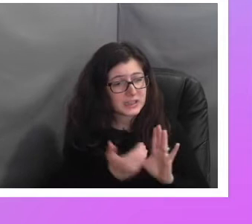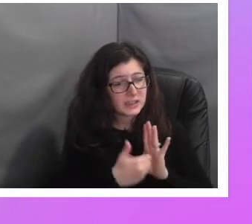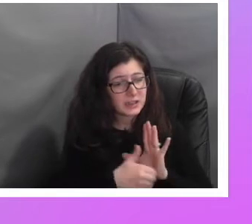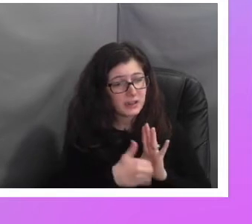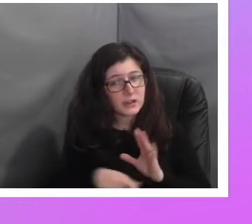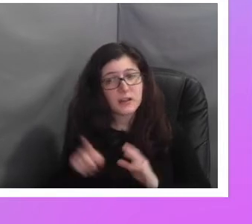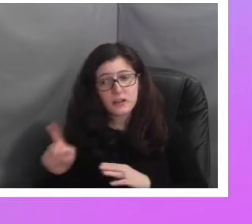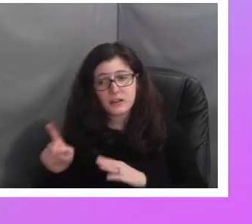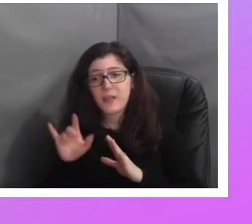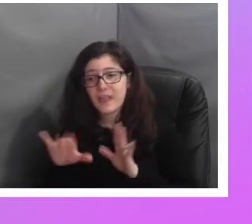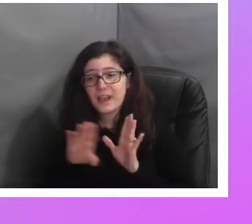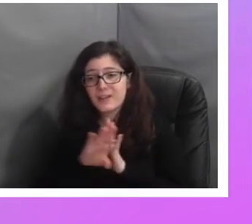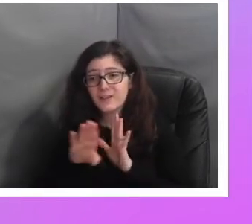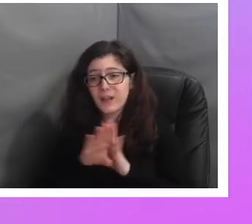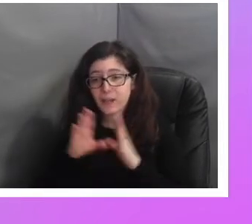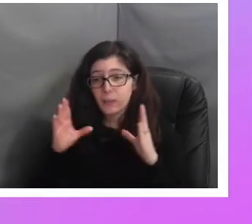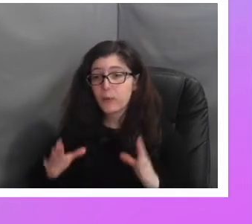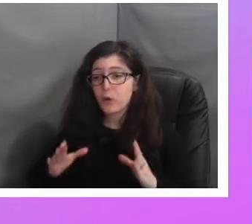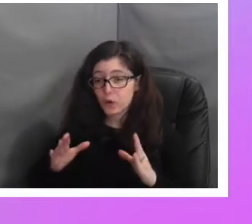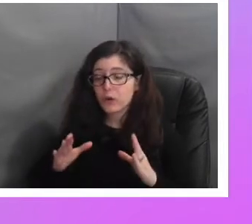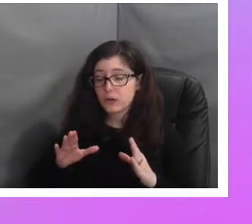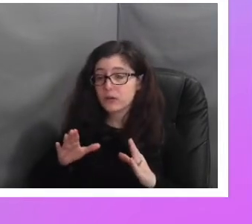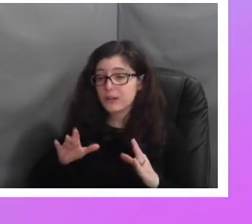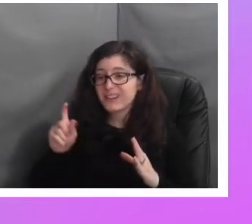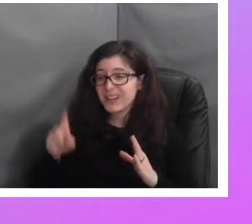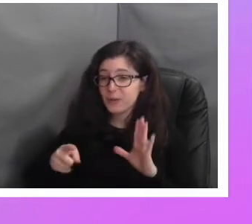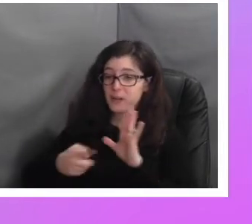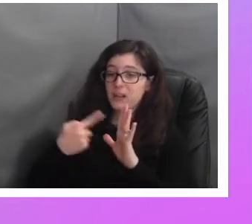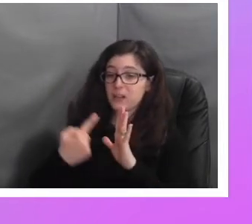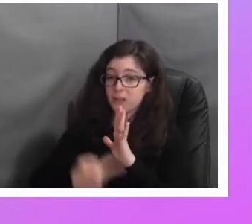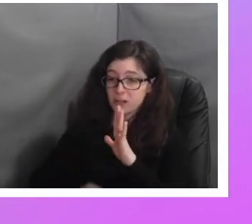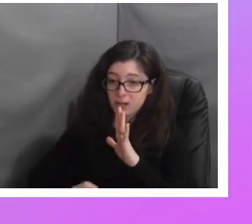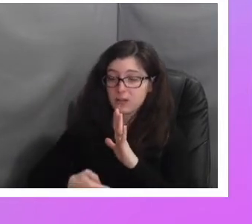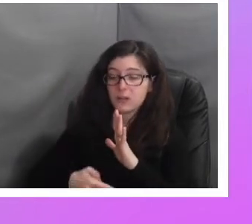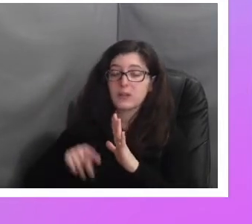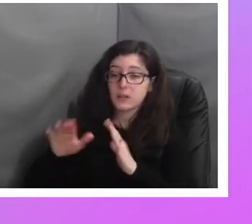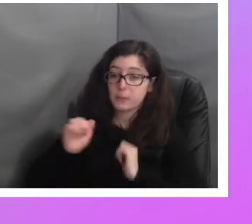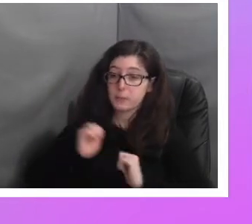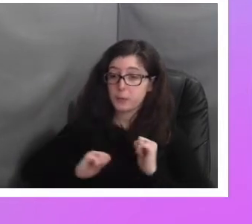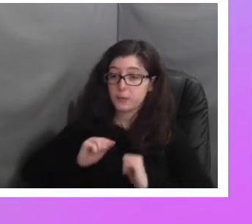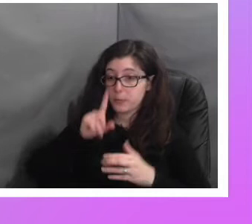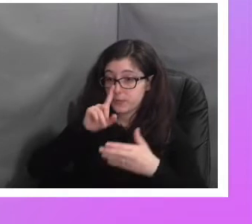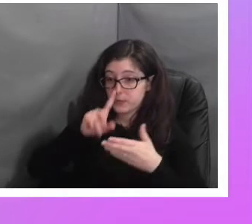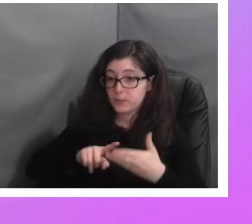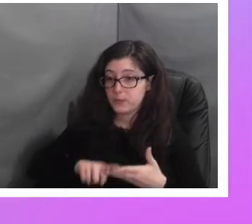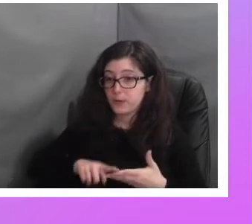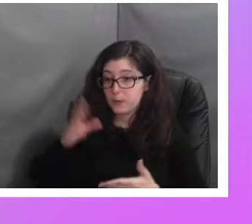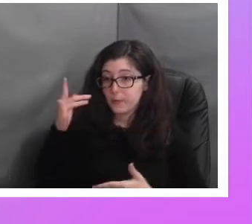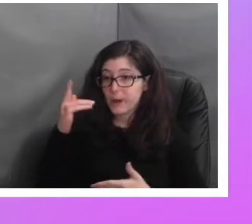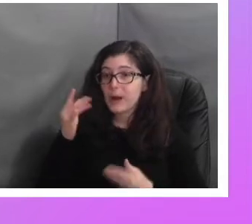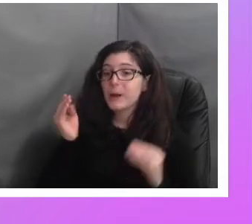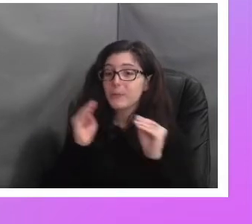in his or her performance review, because that will generate much more interest in ensuring